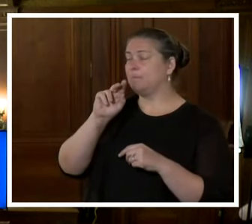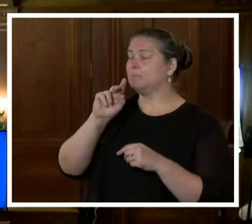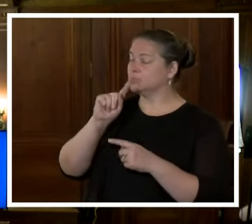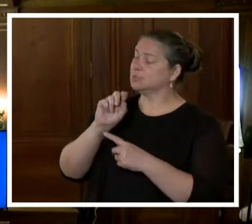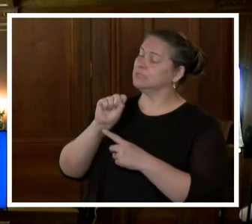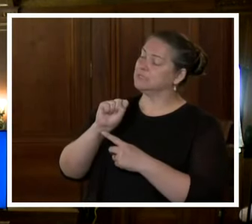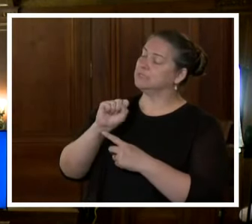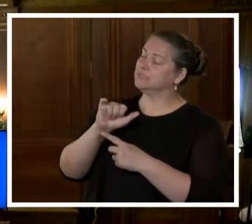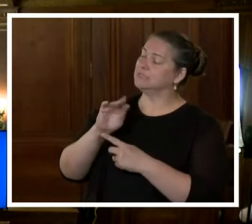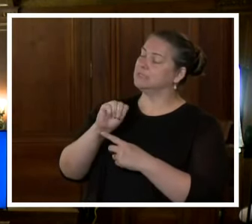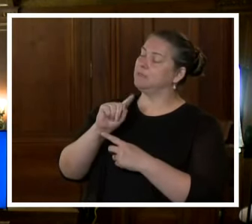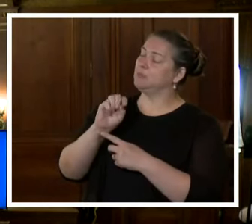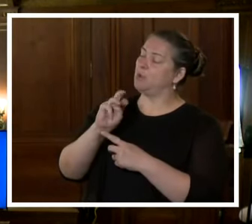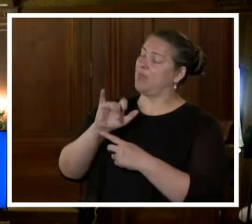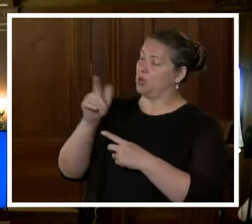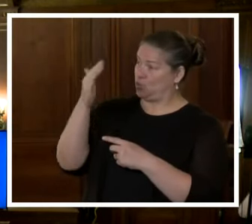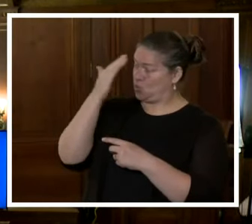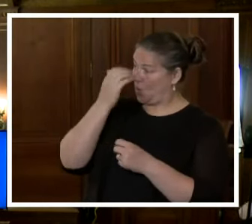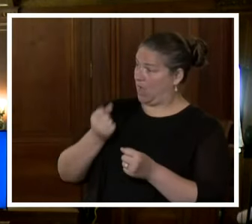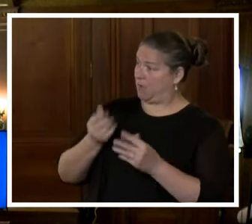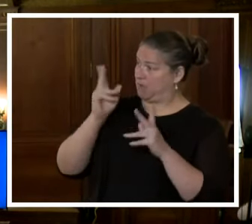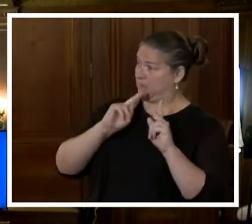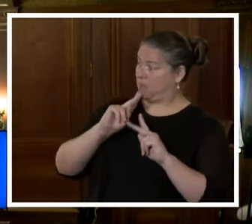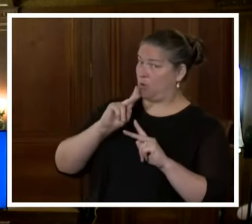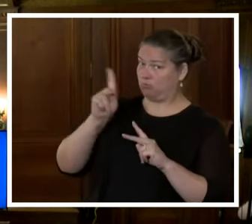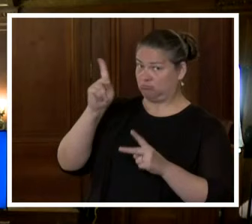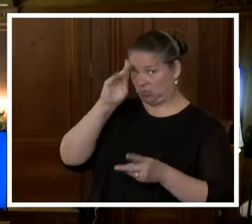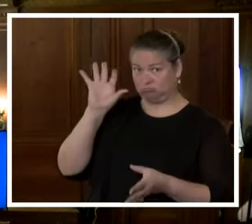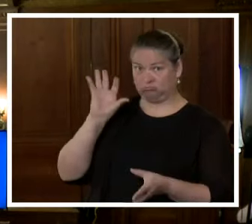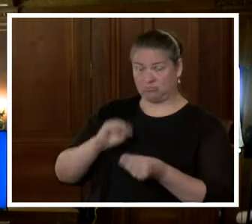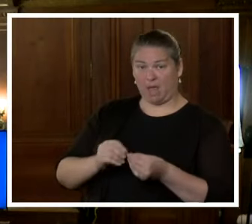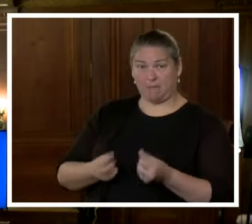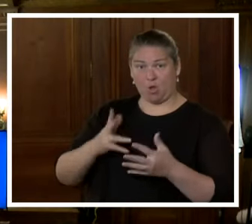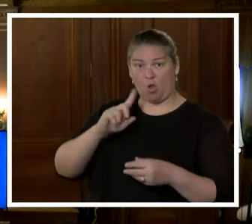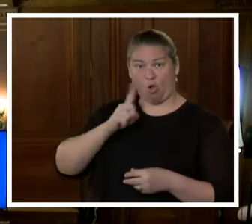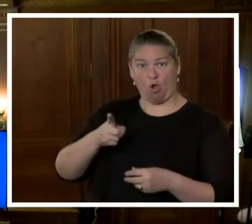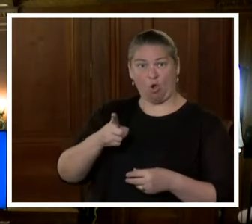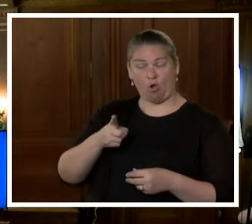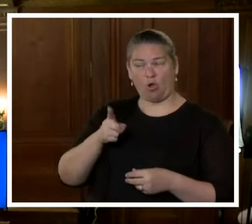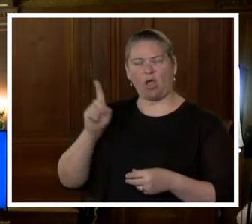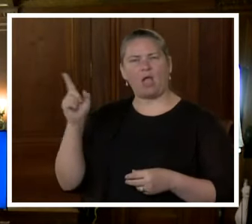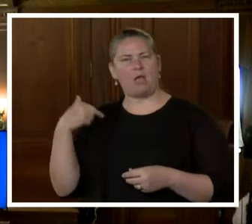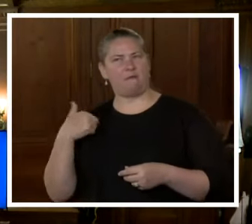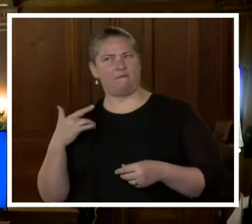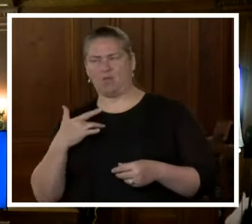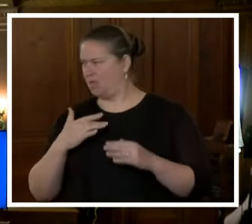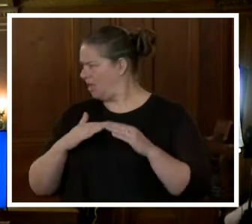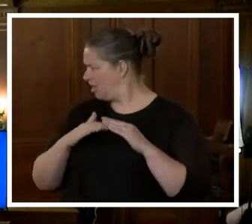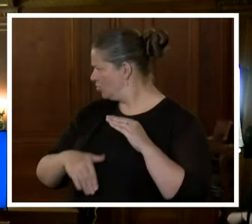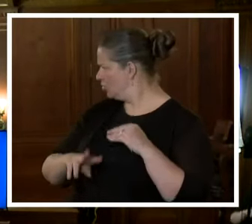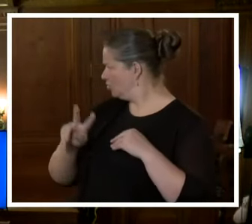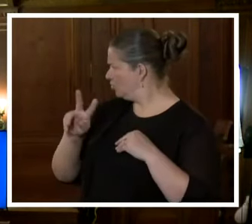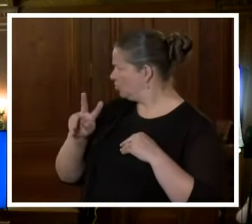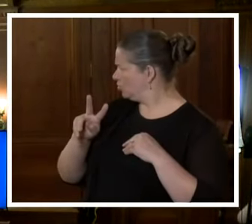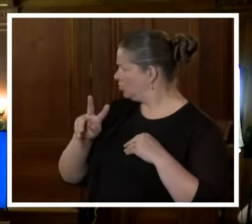I'VE HEARD STORIES. I DON'T WANT TO SINGLE OUT -- PLACES I COULD NOT POSSIBLY BELIEVE THAT I HAVE BEEN TOLD